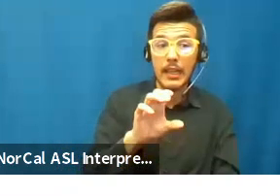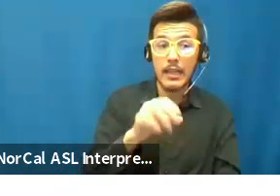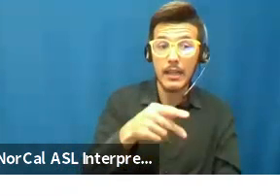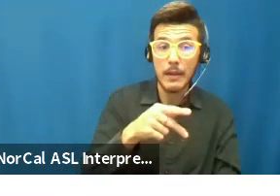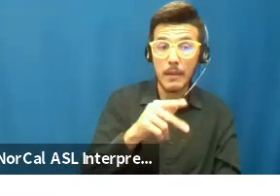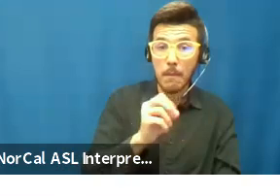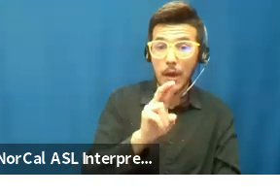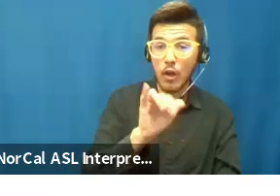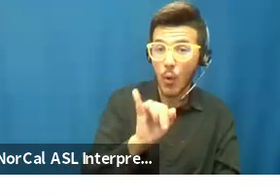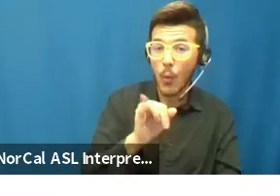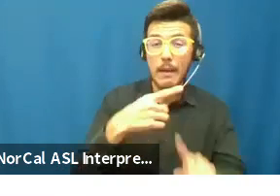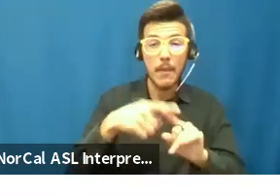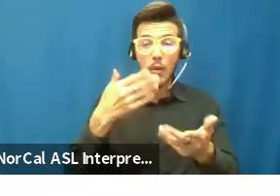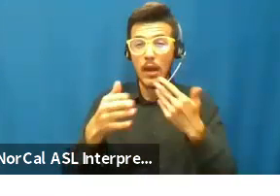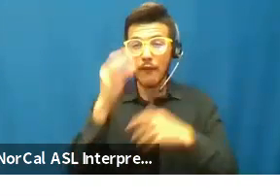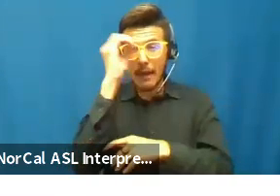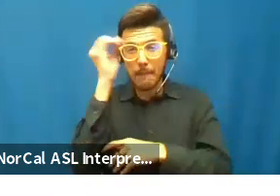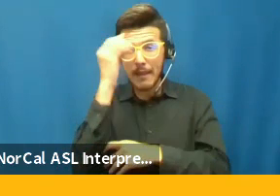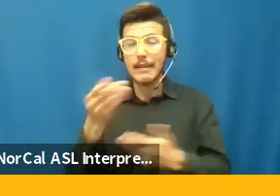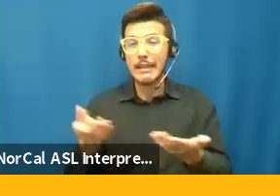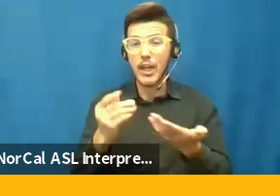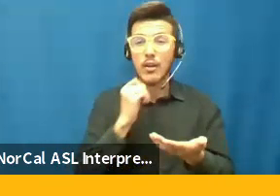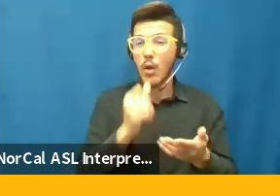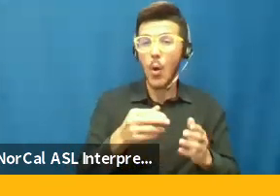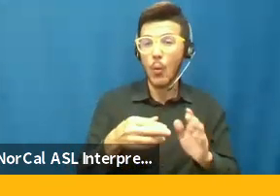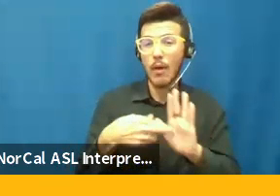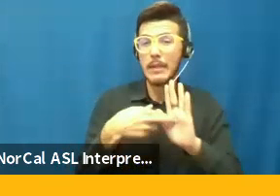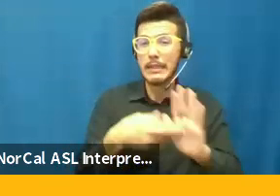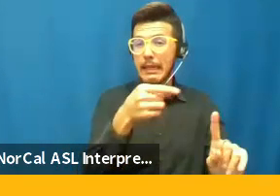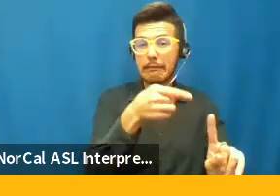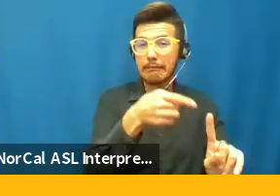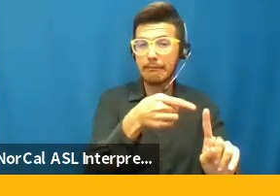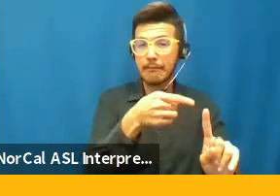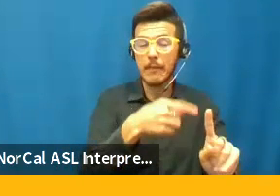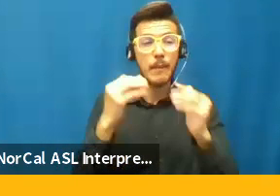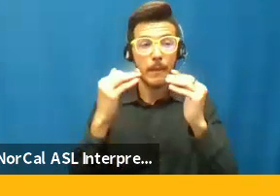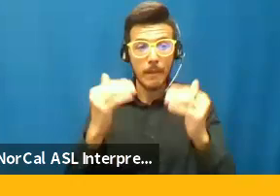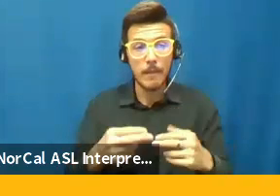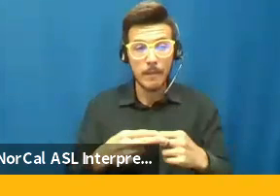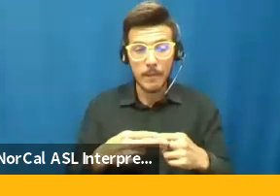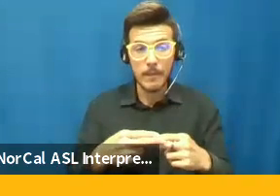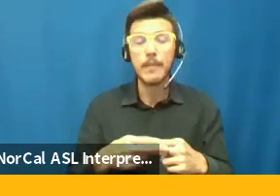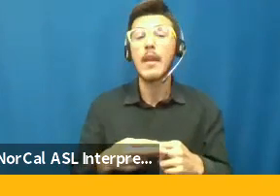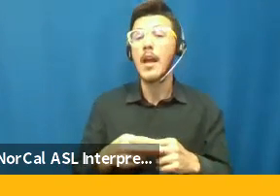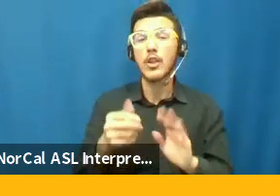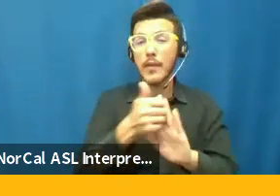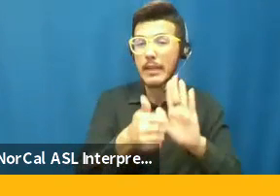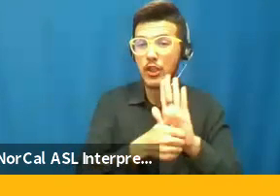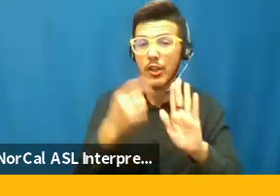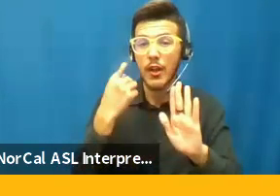methodology committee. Next slide. Just really quick, to go over the agenda for our talk today,